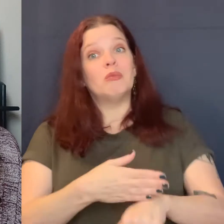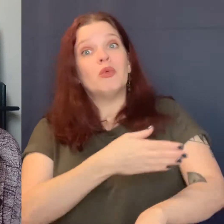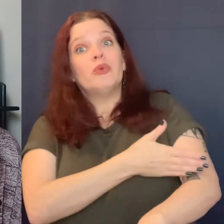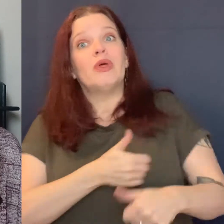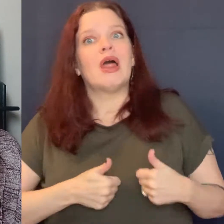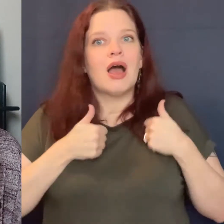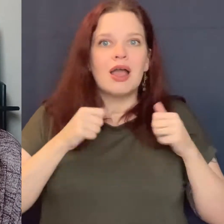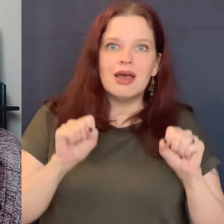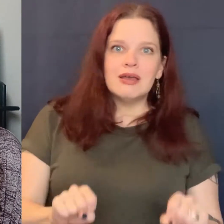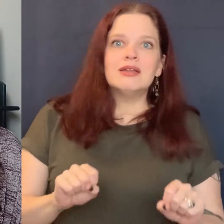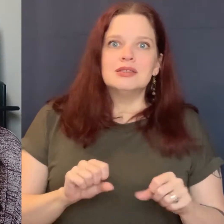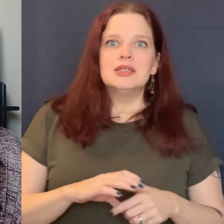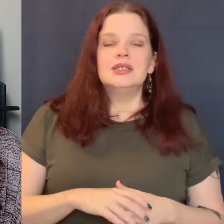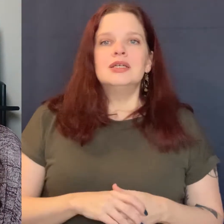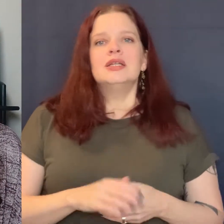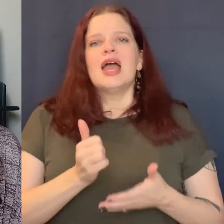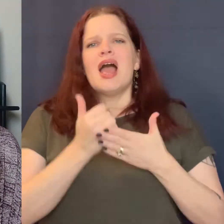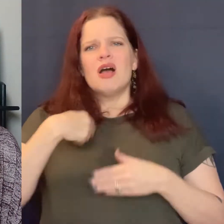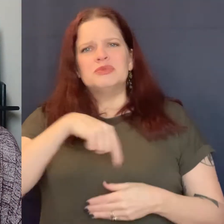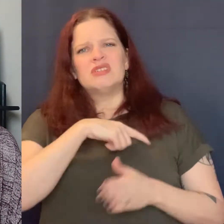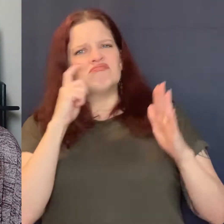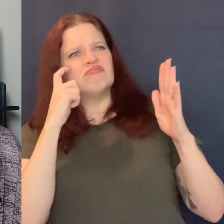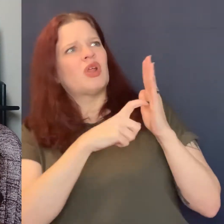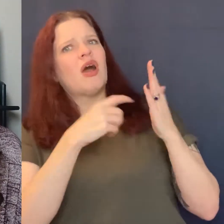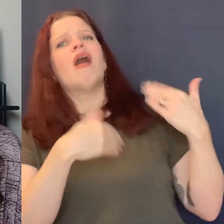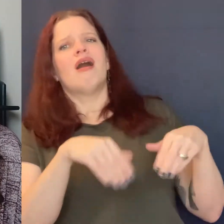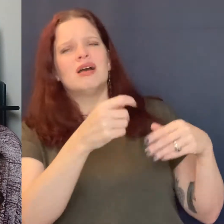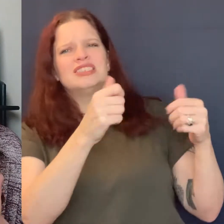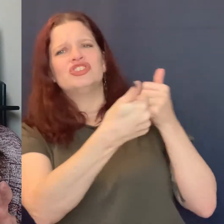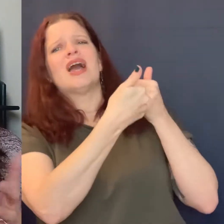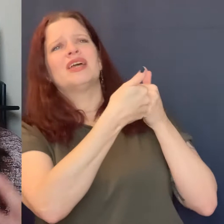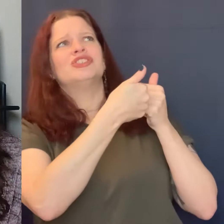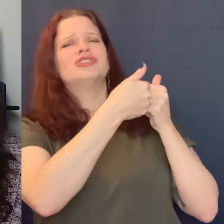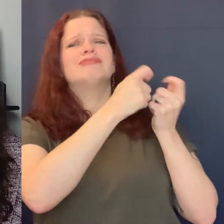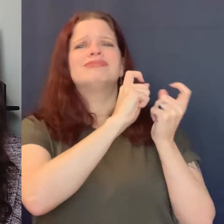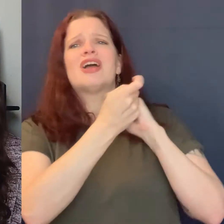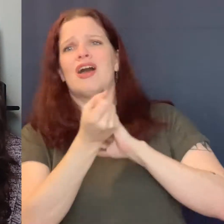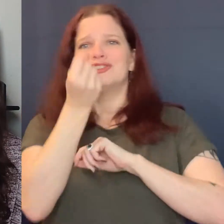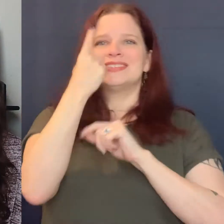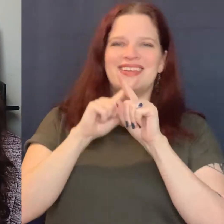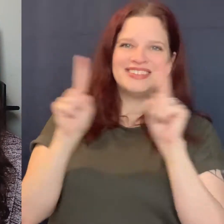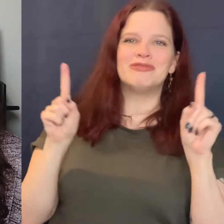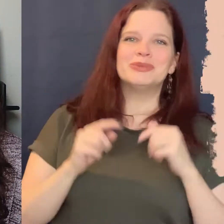about a lot of really good things in our life and helps us recognize those things and maybe reframe those challenges in a different way.